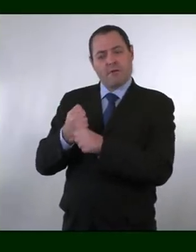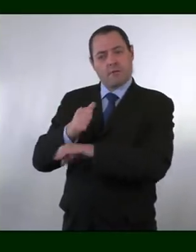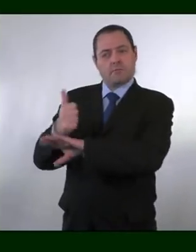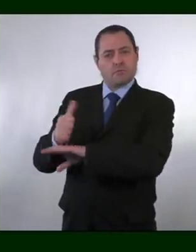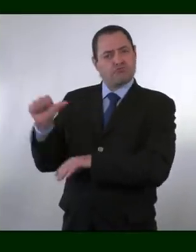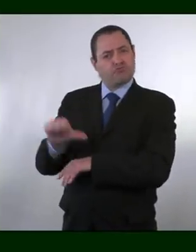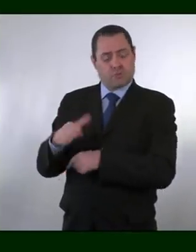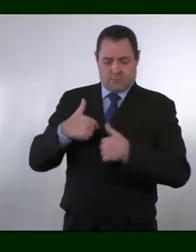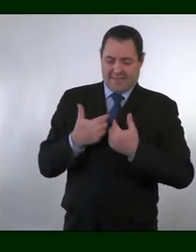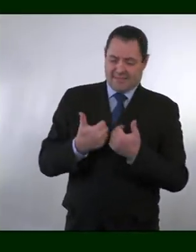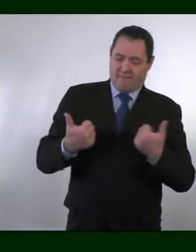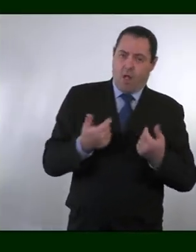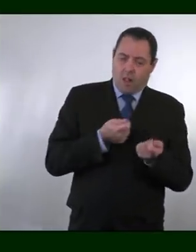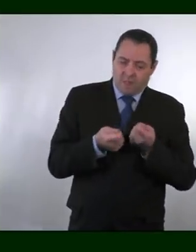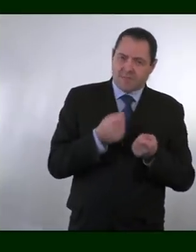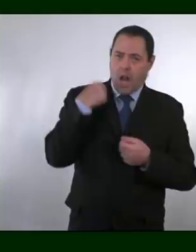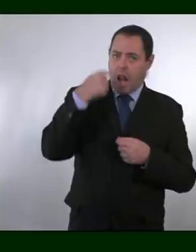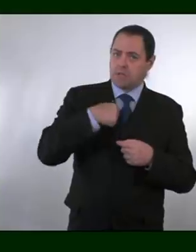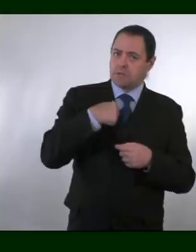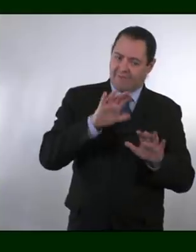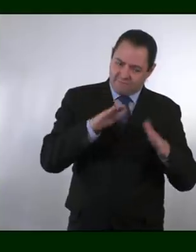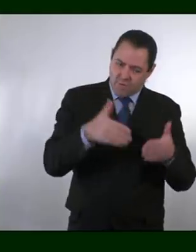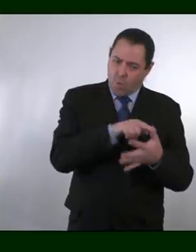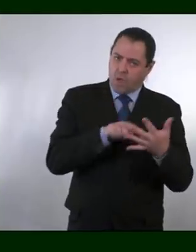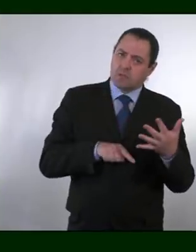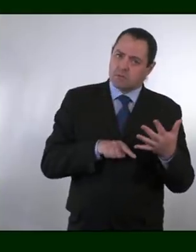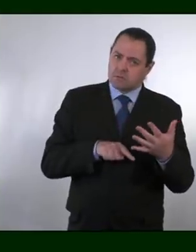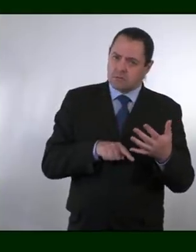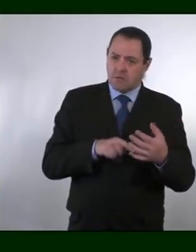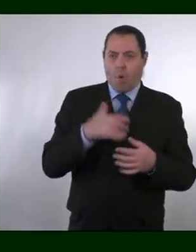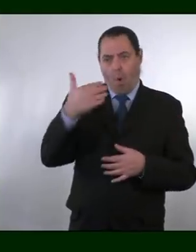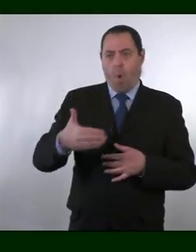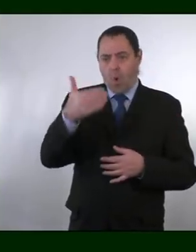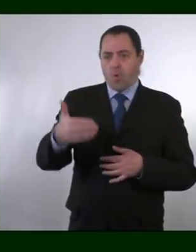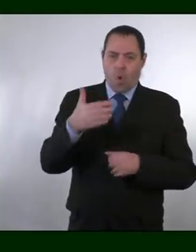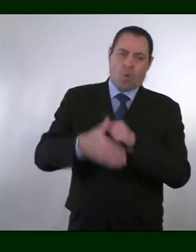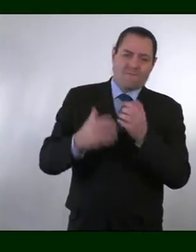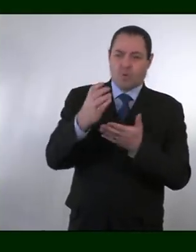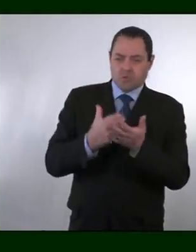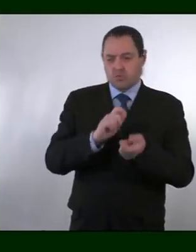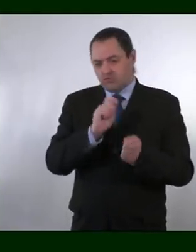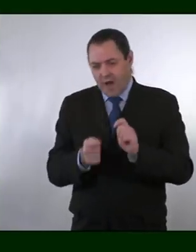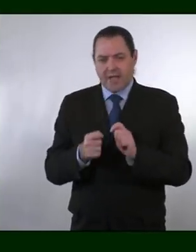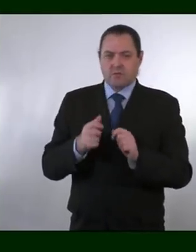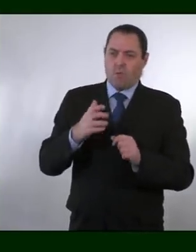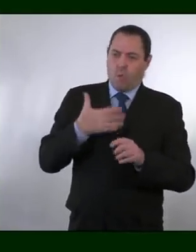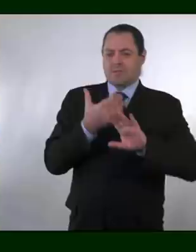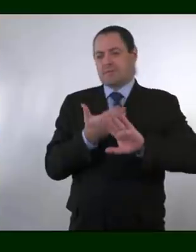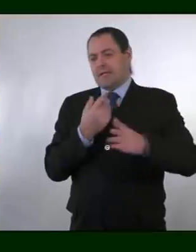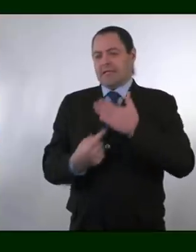administration and that is what we focused on. We did not endlessly go on about constitutional change and the break-up of the UK. >>Ian Blackford